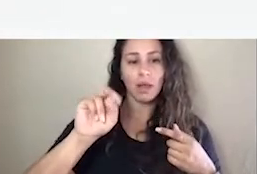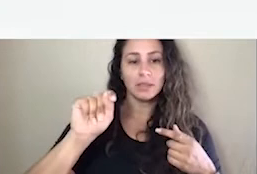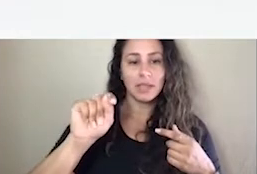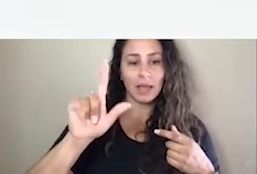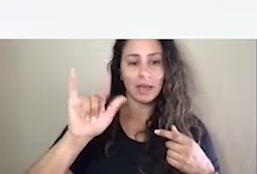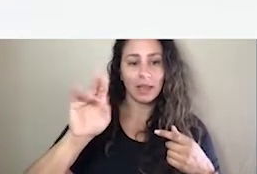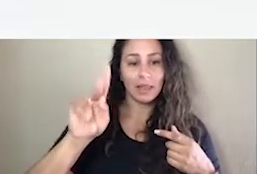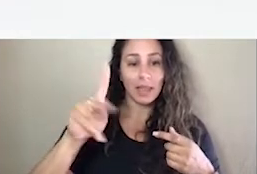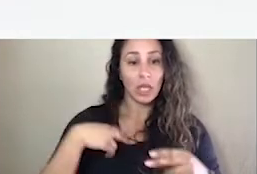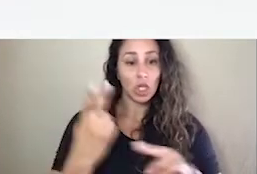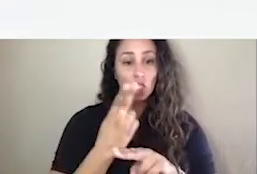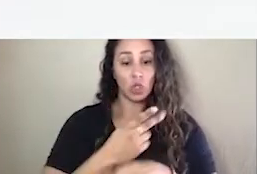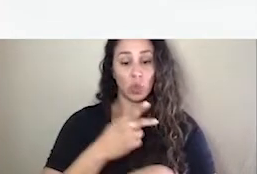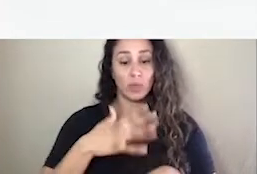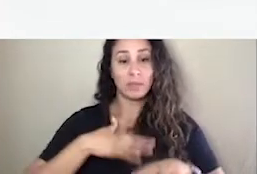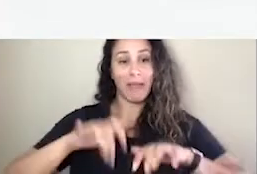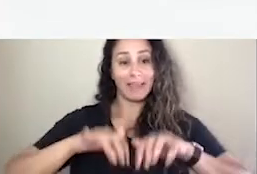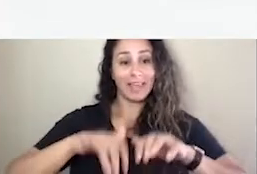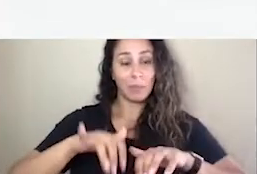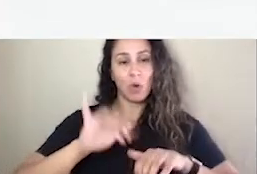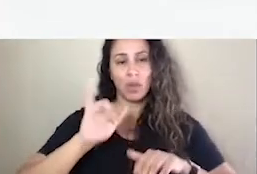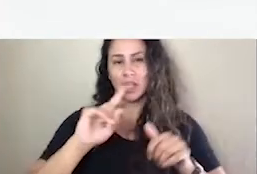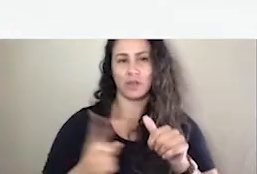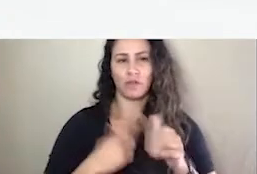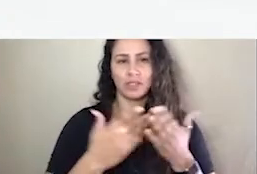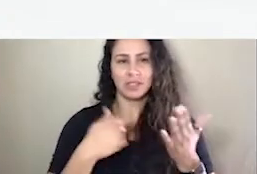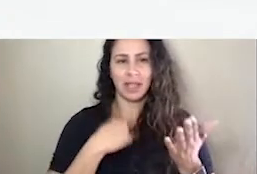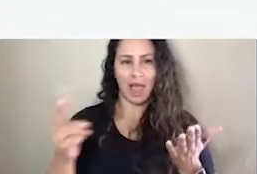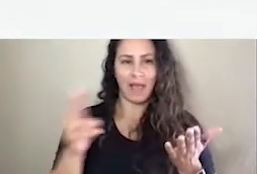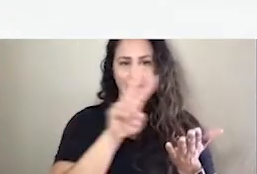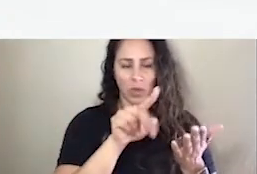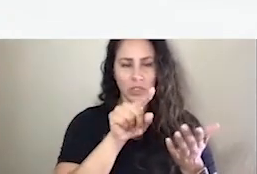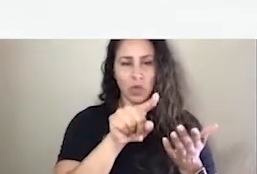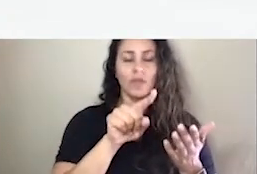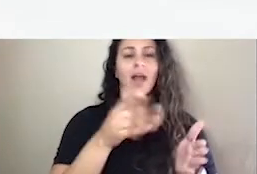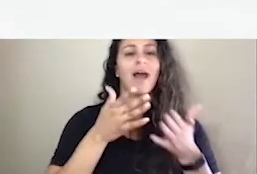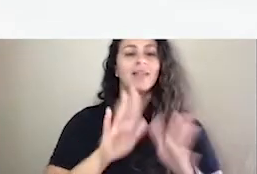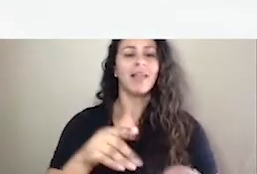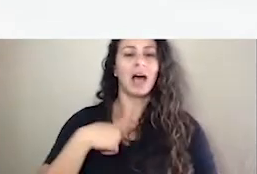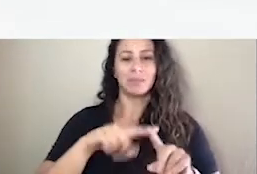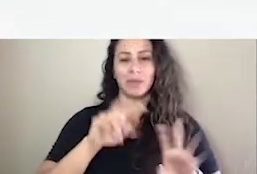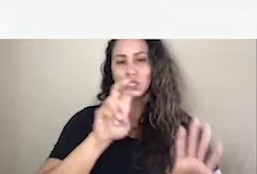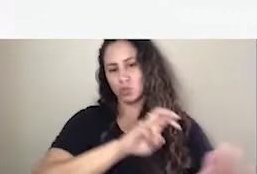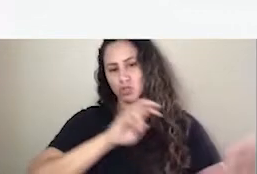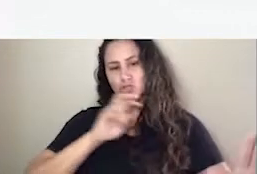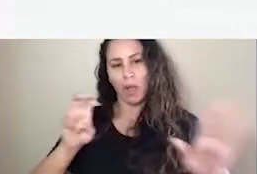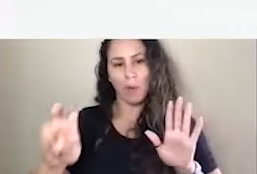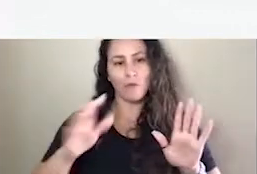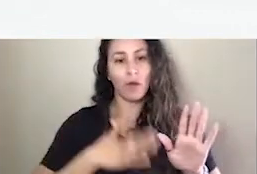AND THIS ALLOWS ME TO JUMP OVER MY LOGO AND MY WHOLE HEADER AND ALL OF THOSE OPTIONS UP THERE.